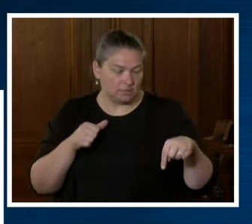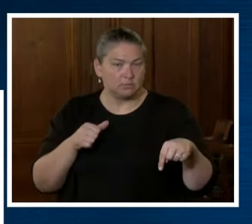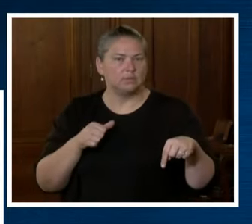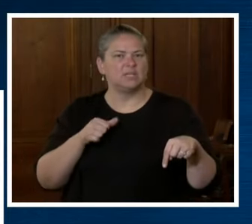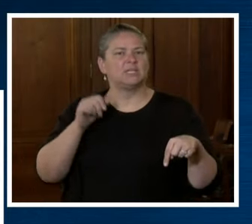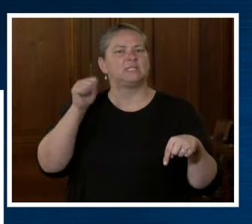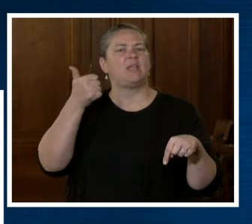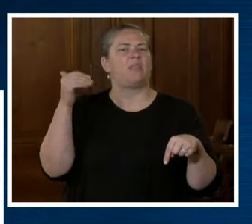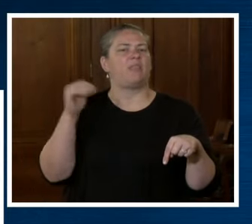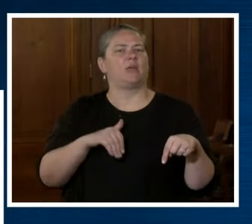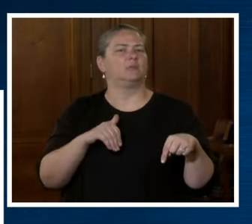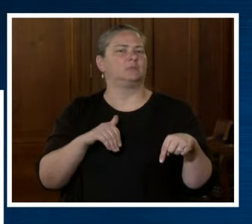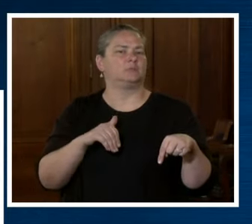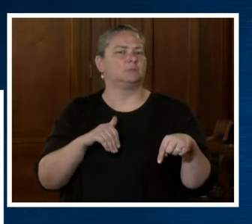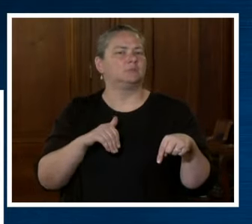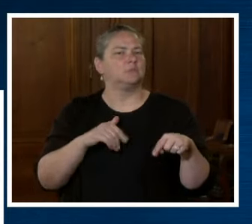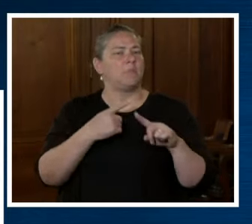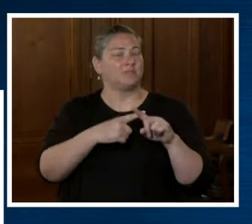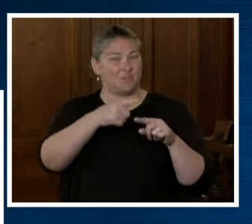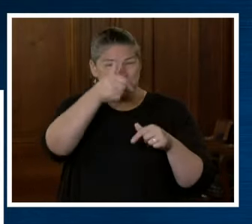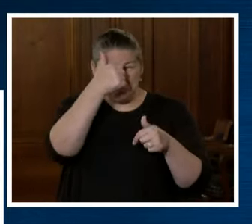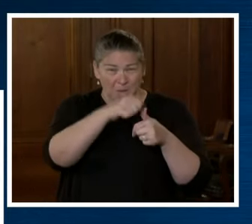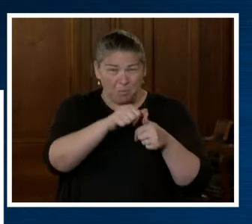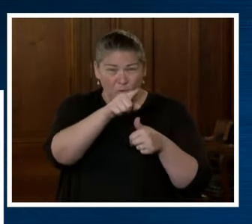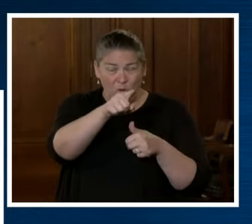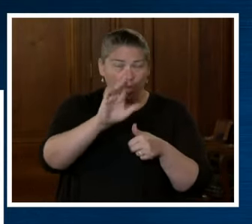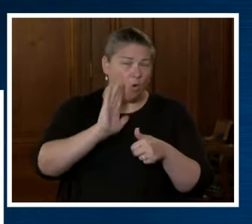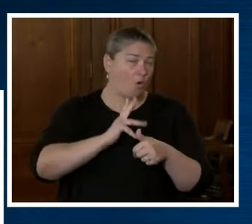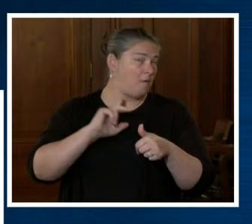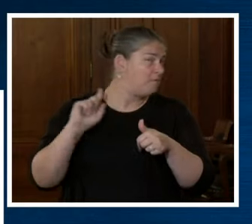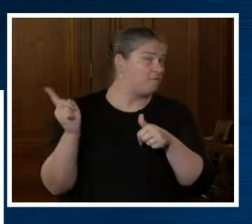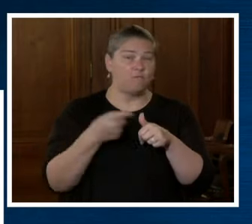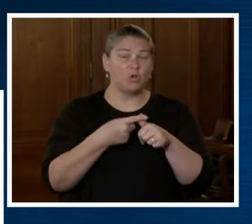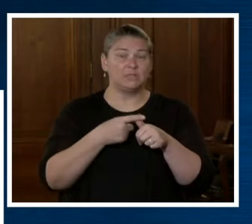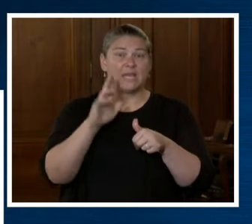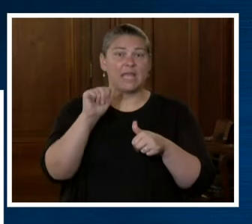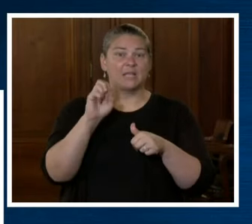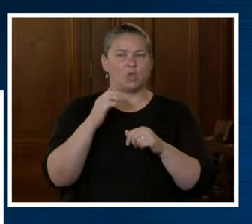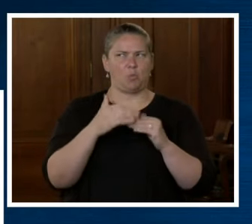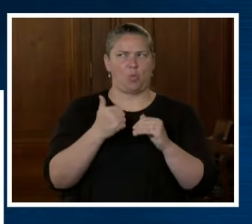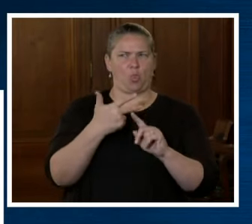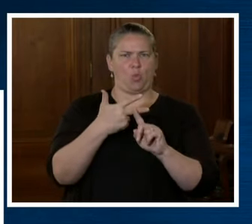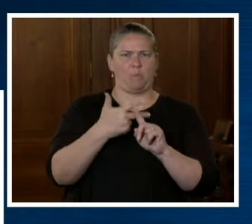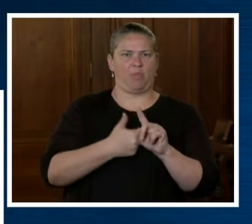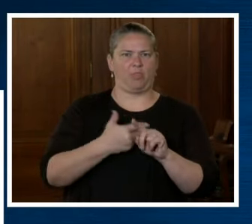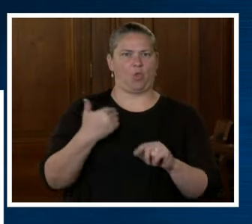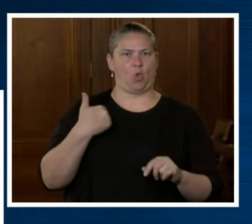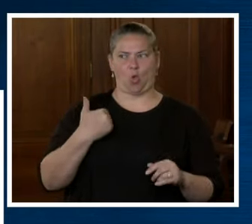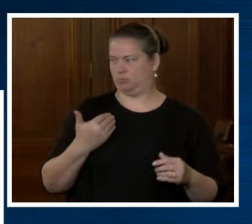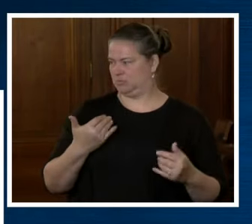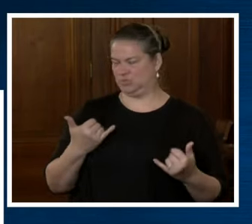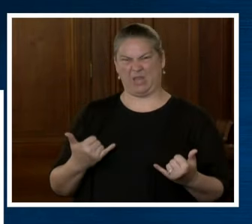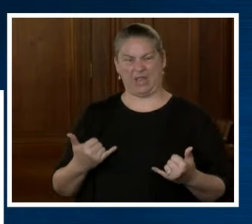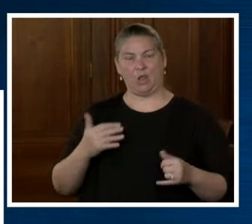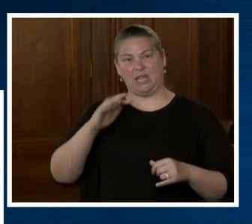21st, AND EVEN BY THE 23rd WE WERE SEEING A SURGE IN ITALY